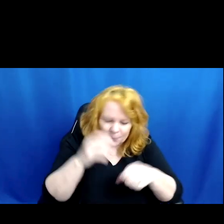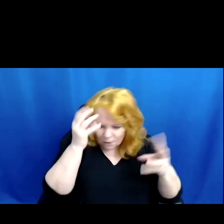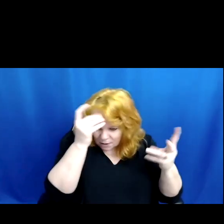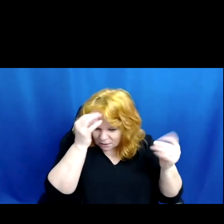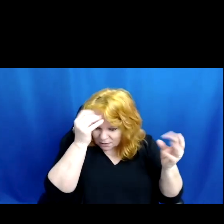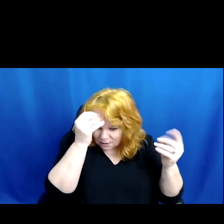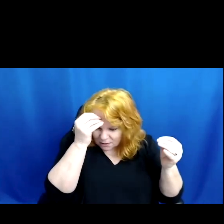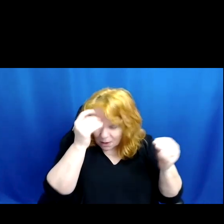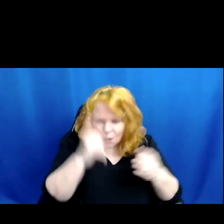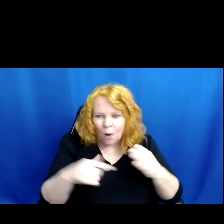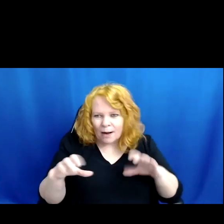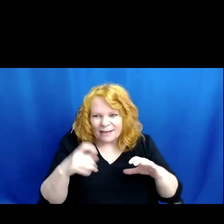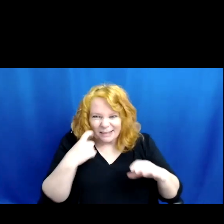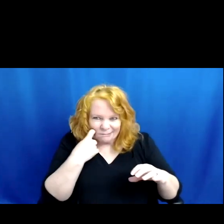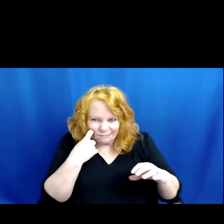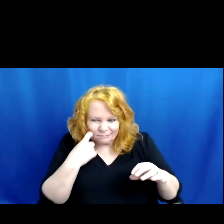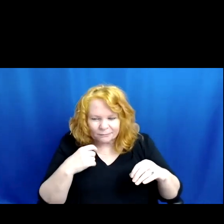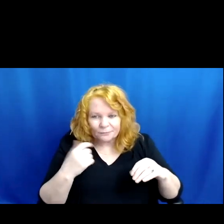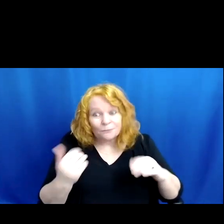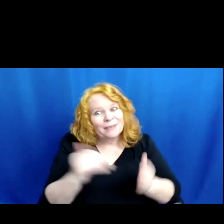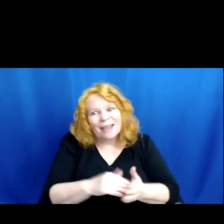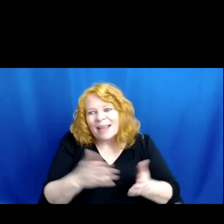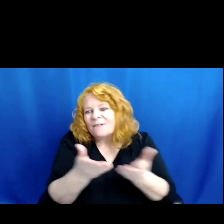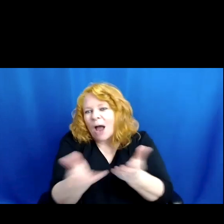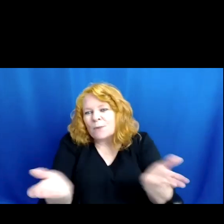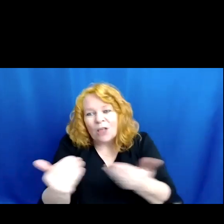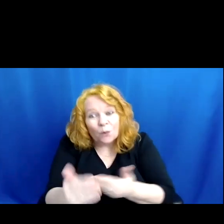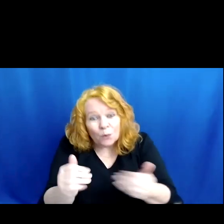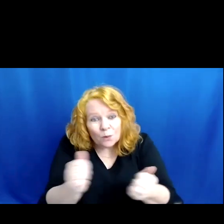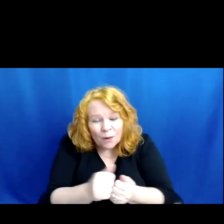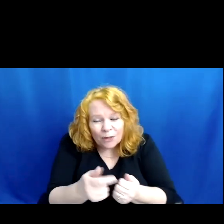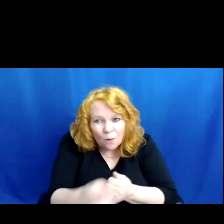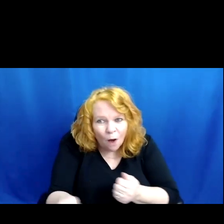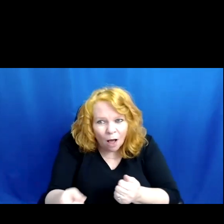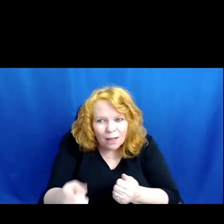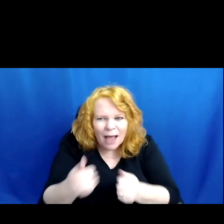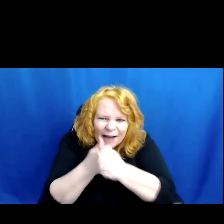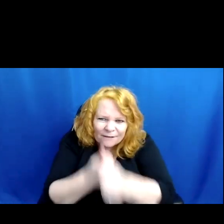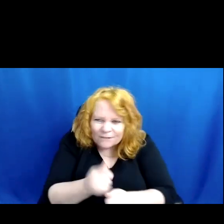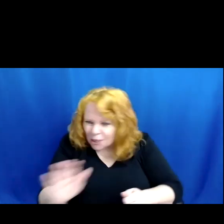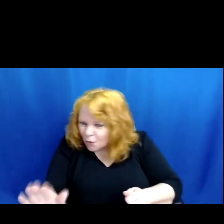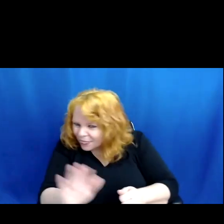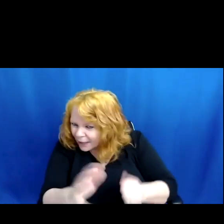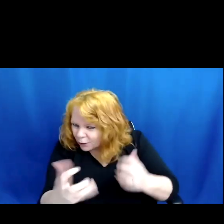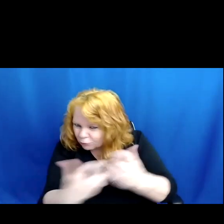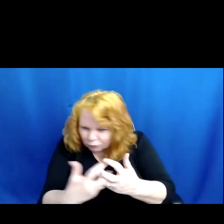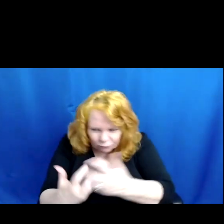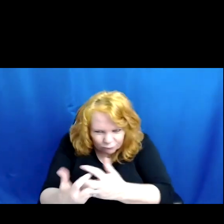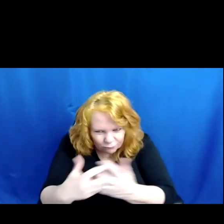Again if I was in the room with your child I could go at their pace that is suitable to them but every child is unique and everybody needs something different.